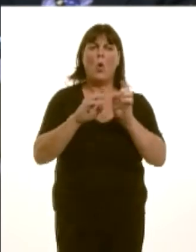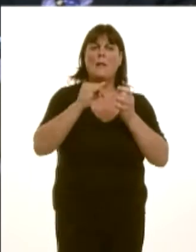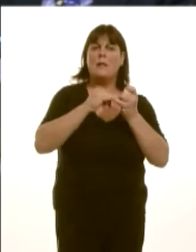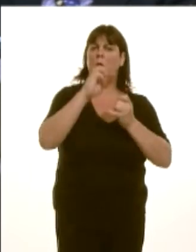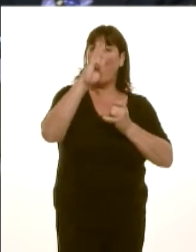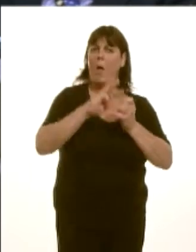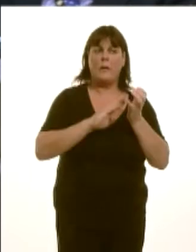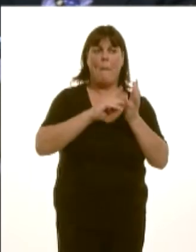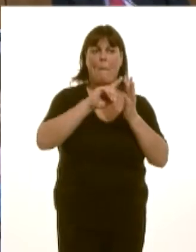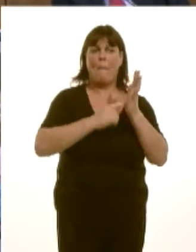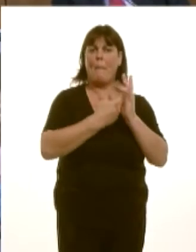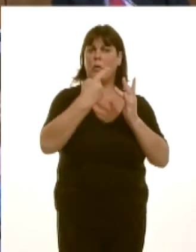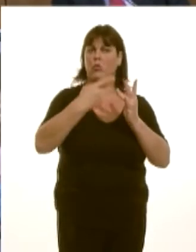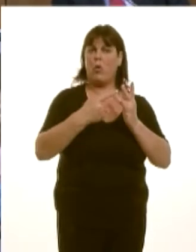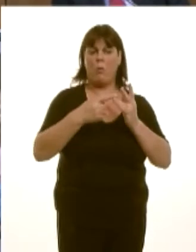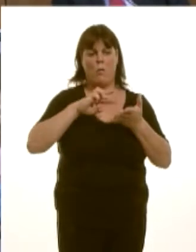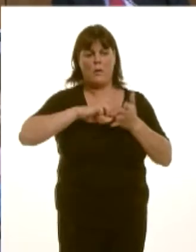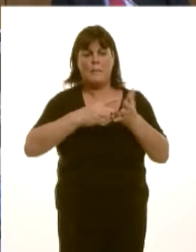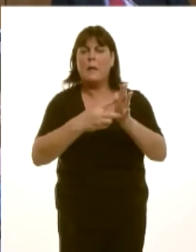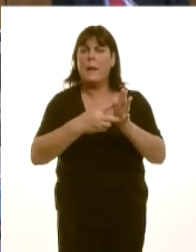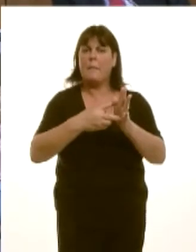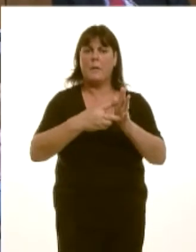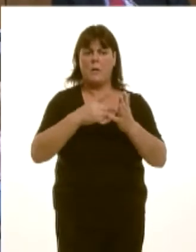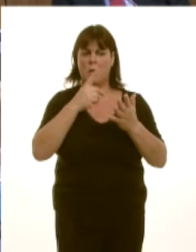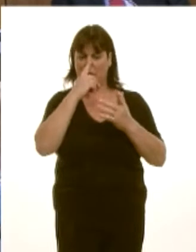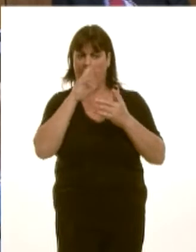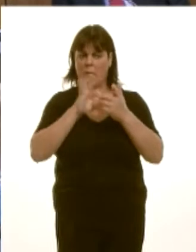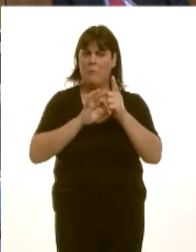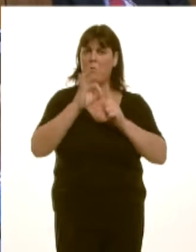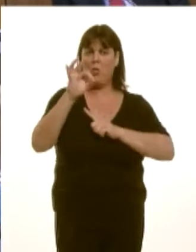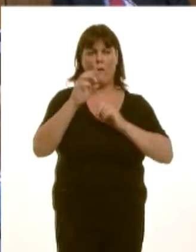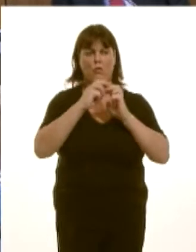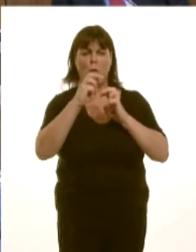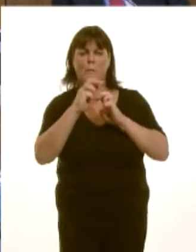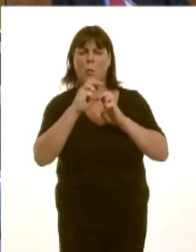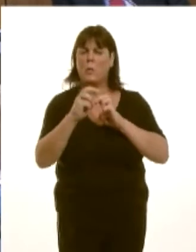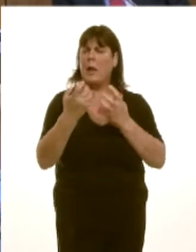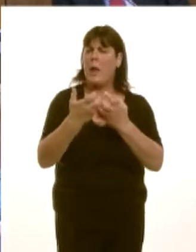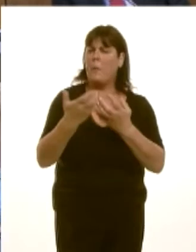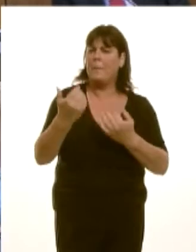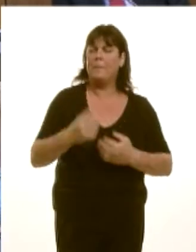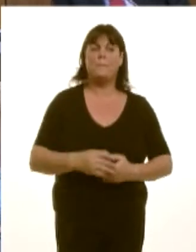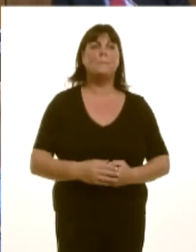mentioned, to make sure that we get the travelling conditions for passengers right? Carwyn Jones: The Member raises a perfectly valid point.